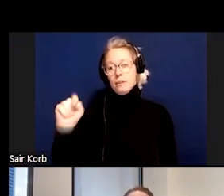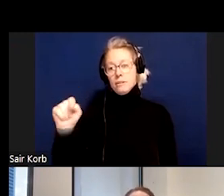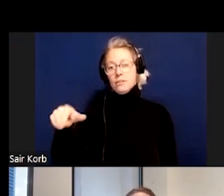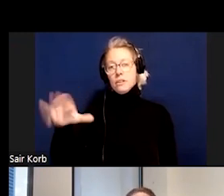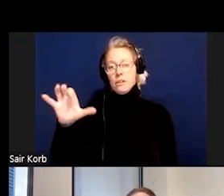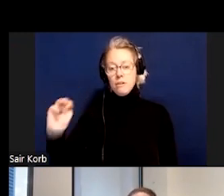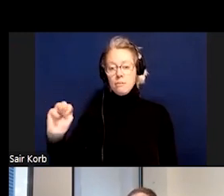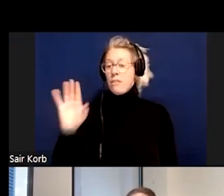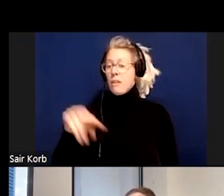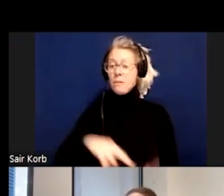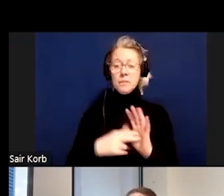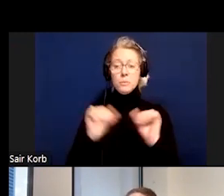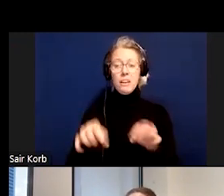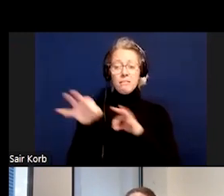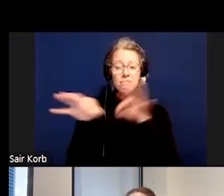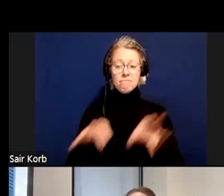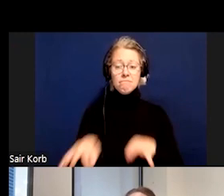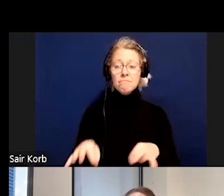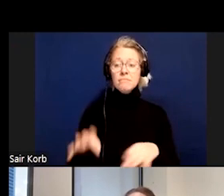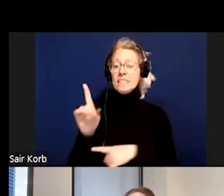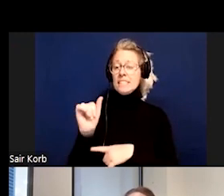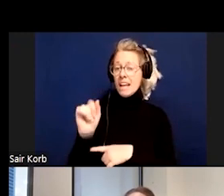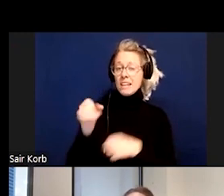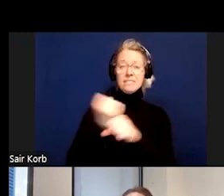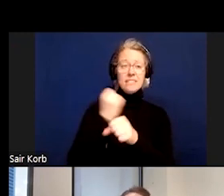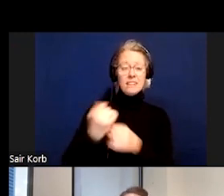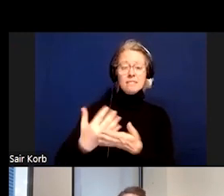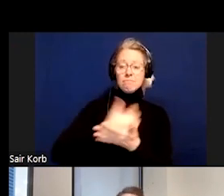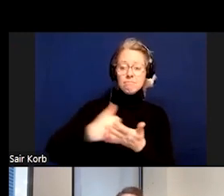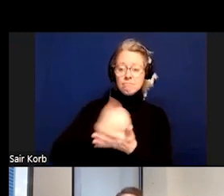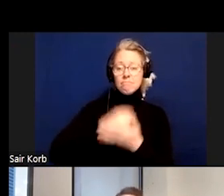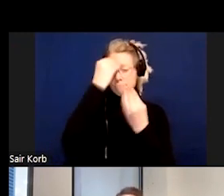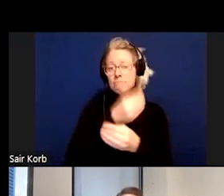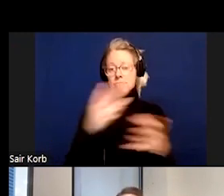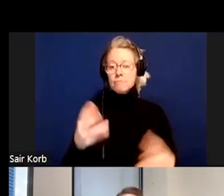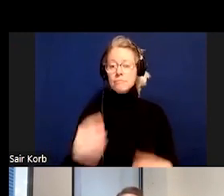We are also working with Sable Sweetgrass, who is our Director of Engagement and Reconciliation,